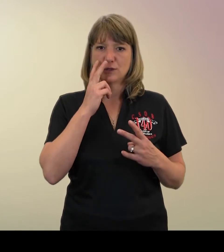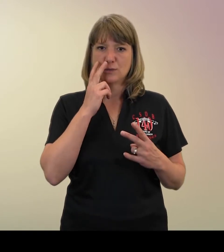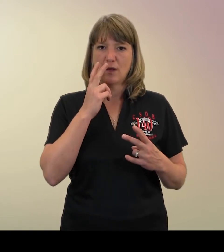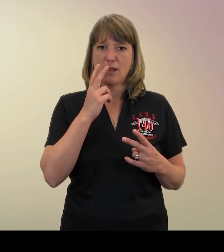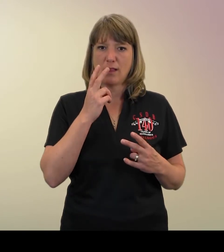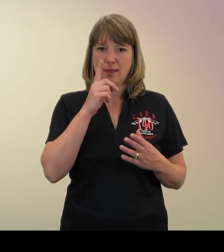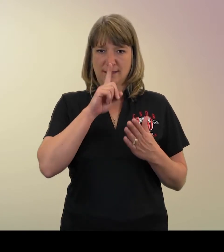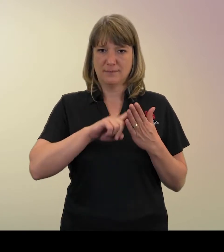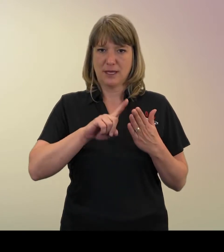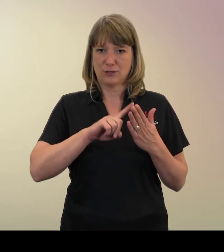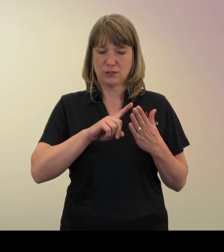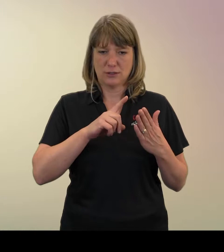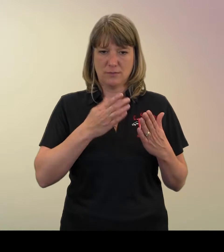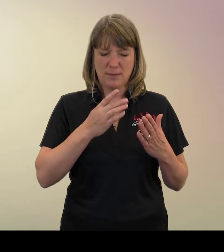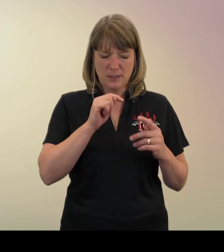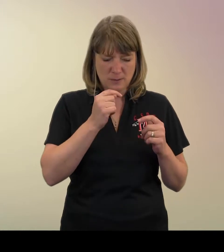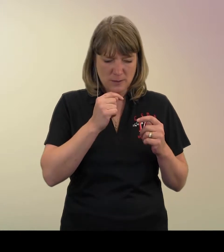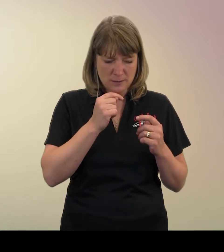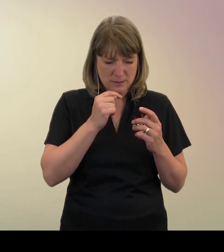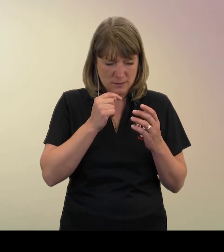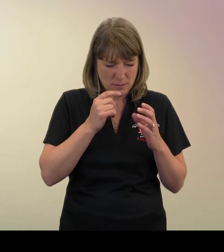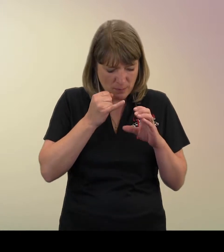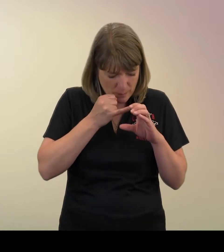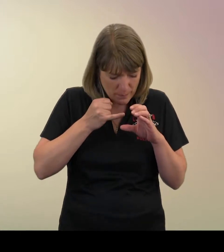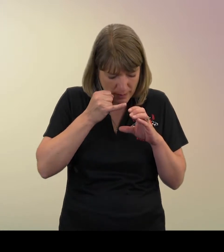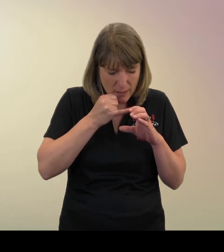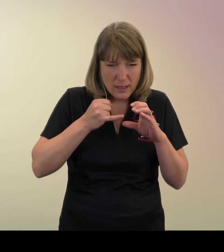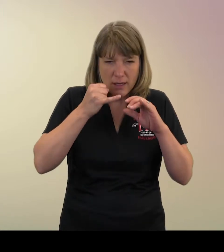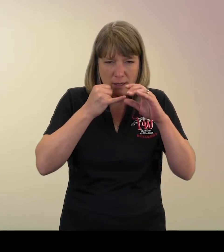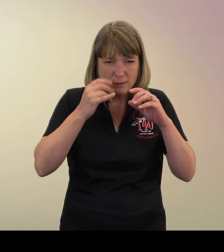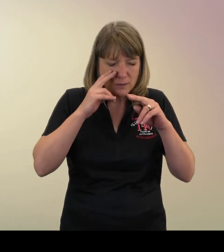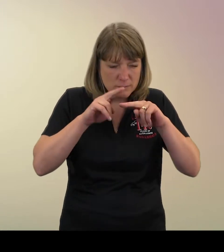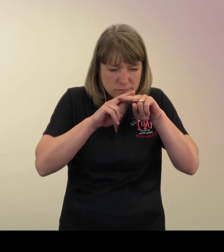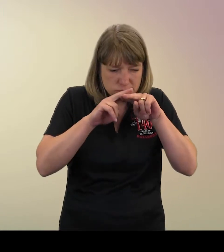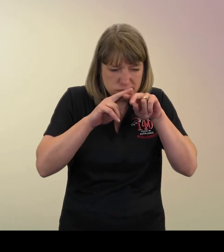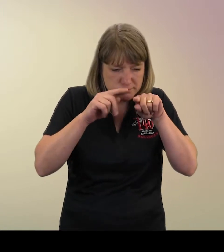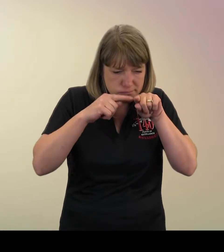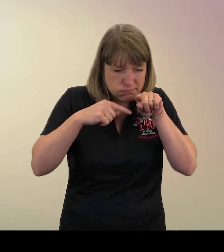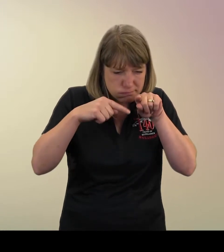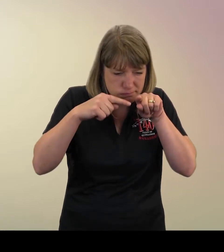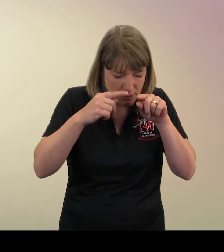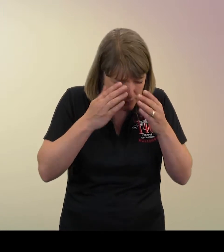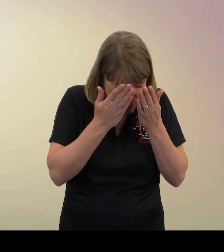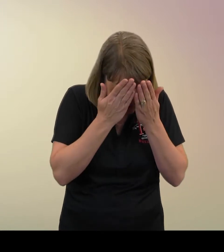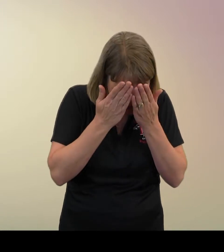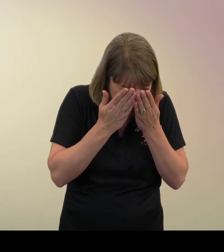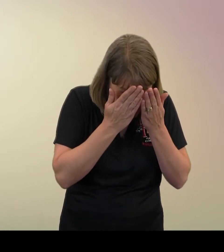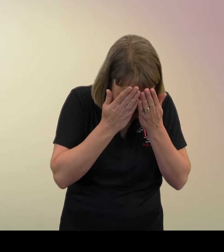close visual inspection of toys, where they might get down and look at the wheels of the train engines